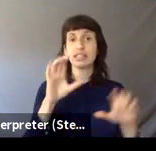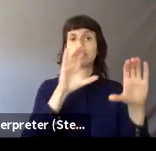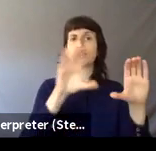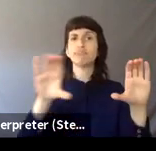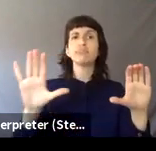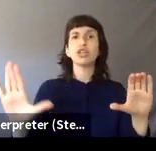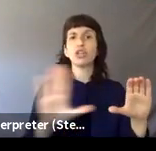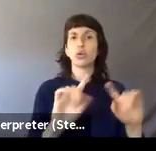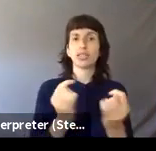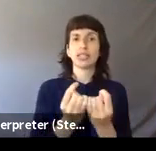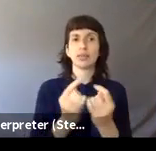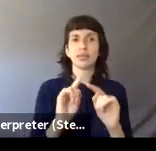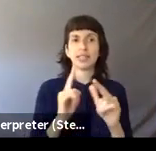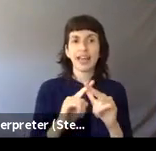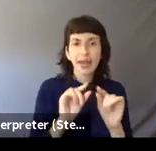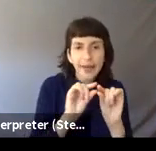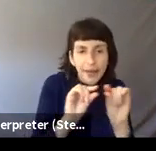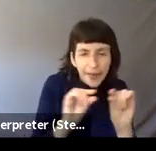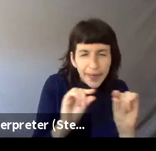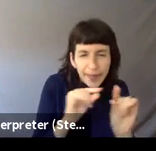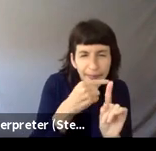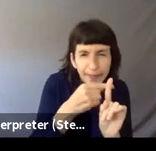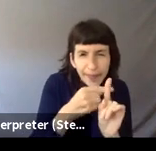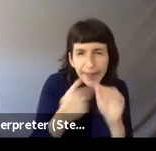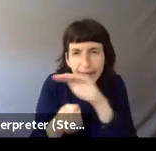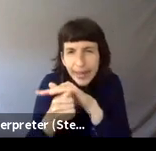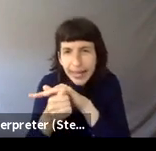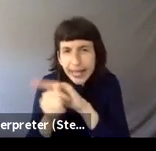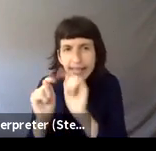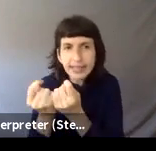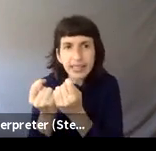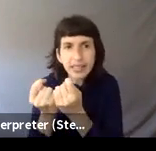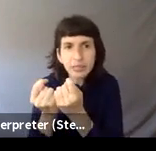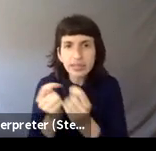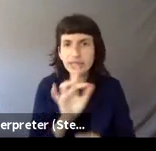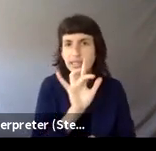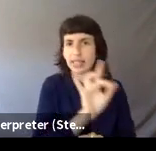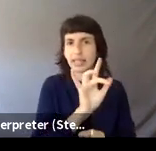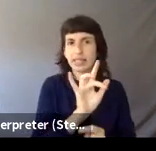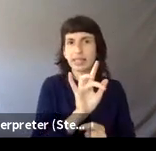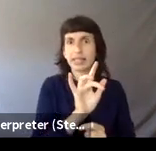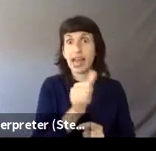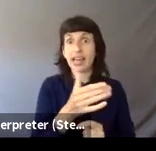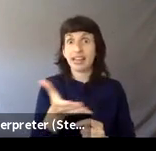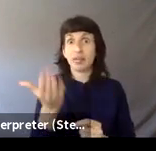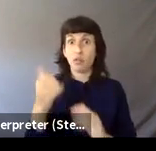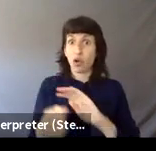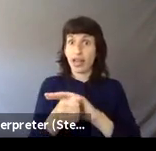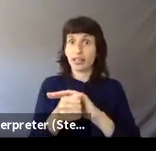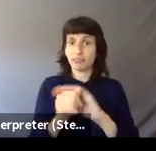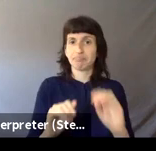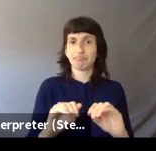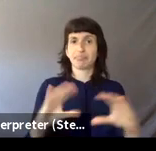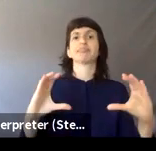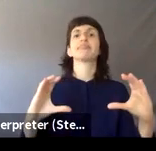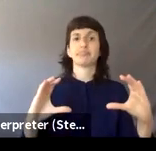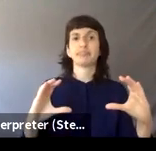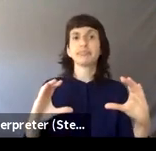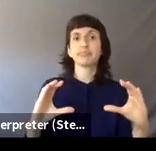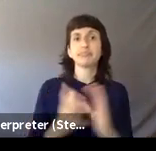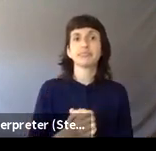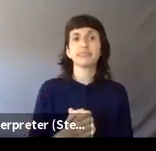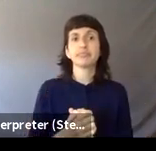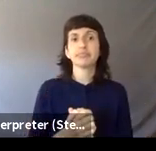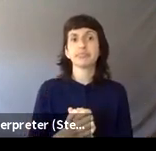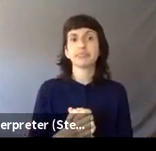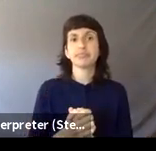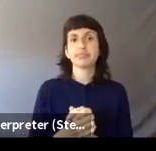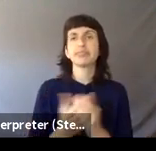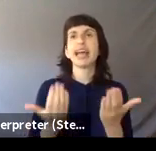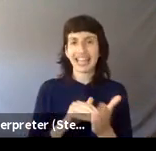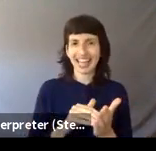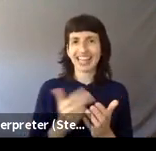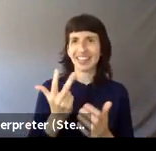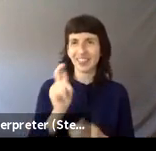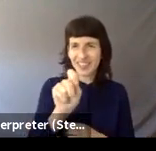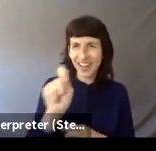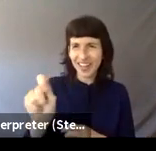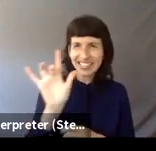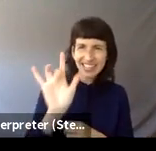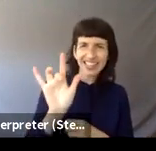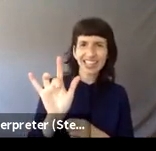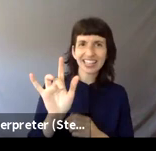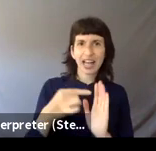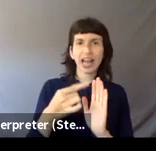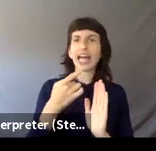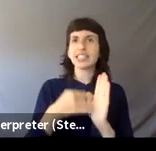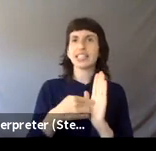a nice feature if you're like me and you get nervous about deleting anyone. I can hide and now it just kind of cleans up my space. And then at the bottom here you can see you have your